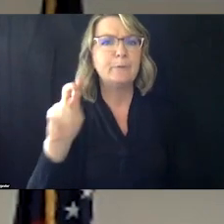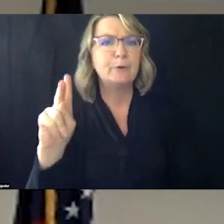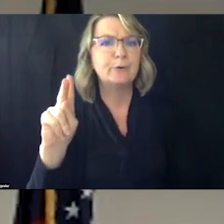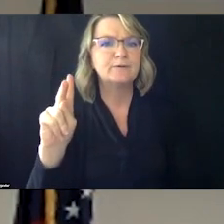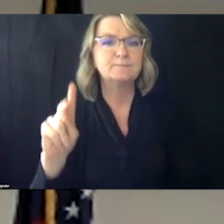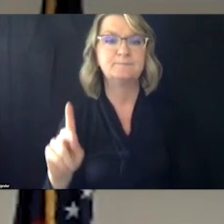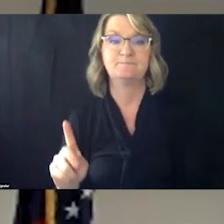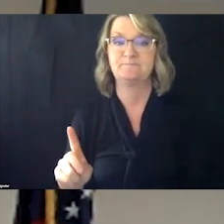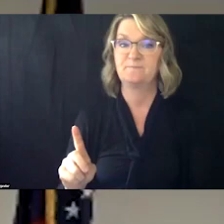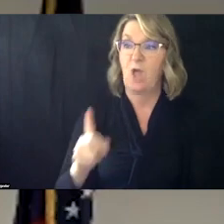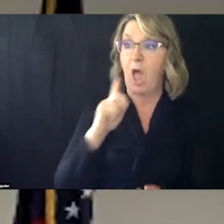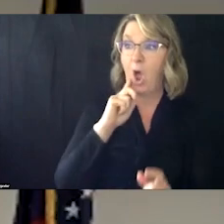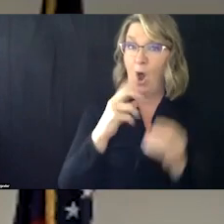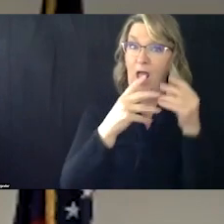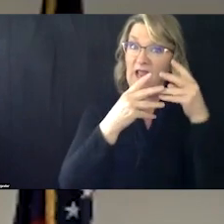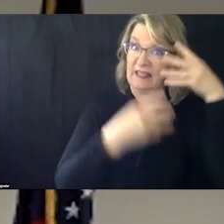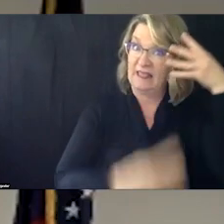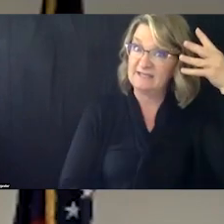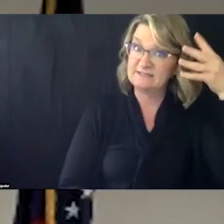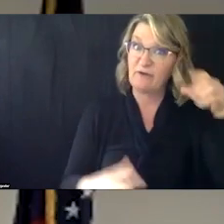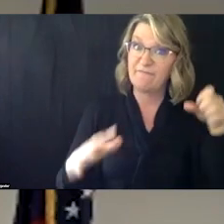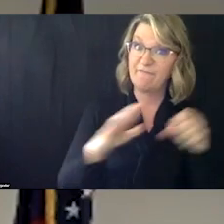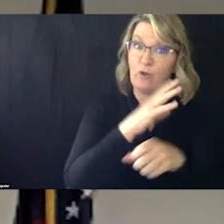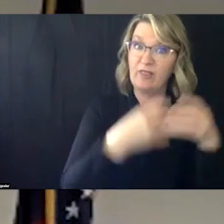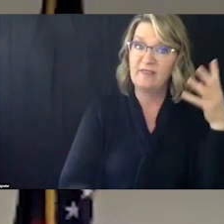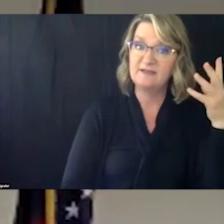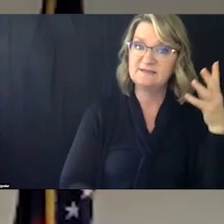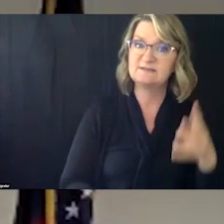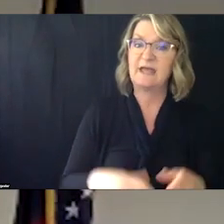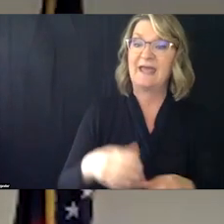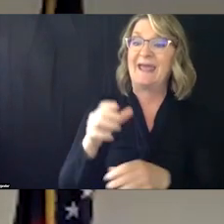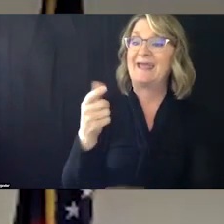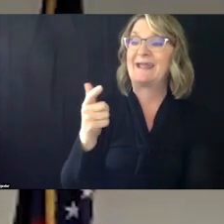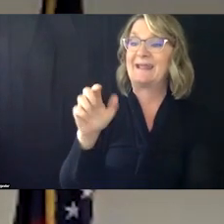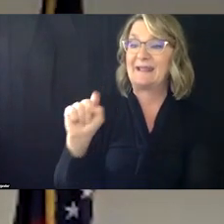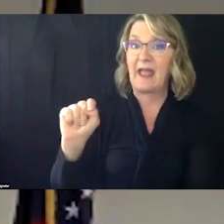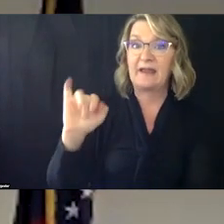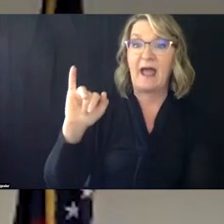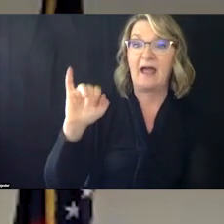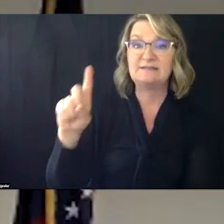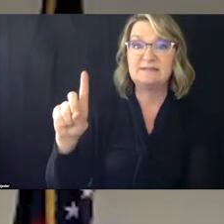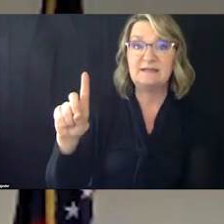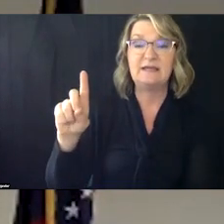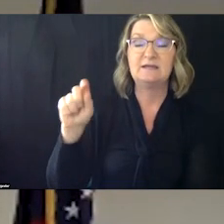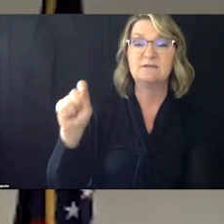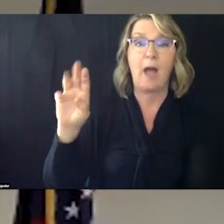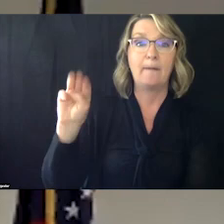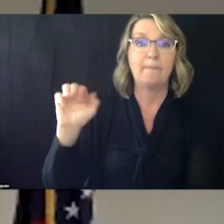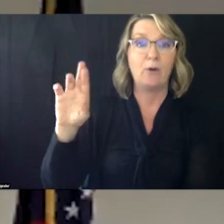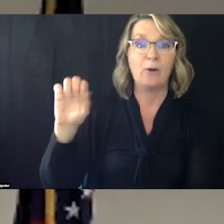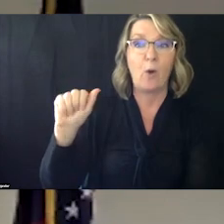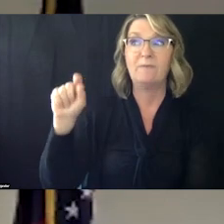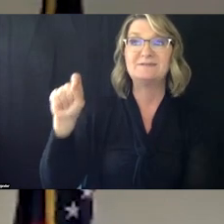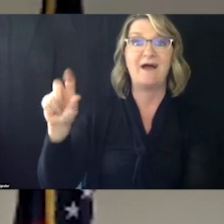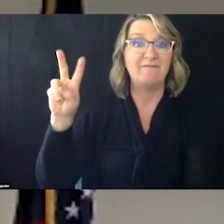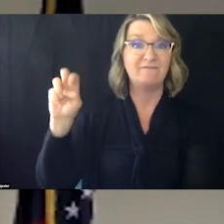robust list I would go to GetID.Maricopa.Vote or go to our website and Maricopa.Vote and there's a